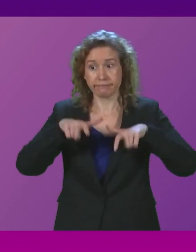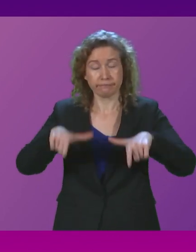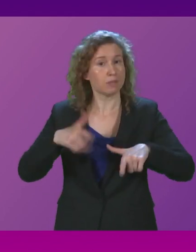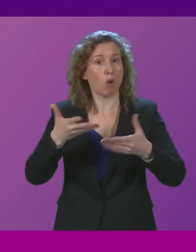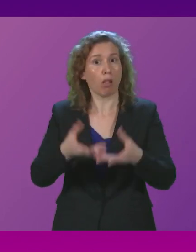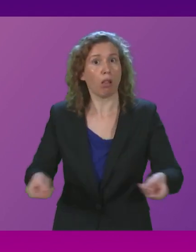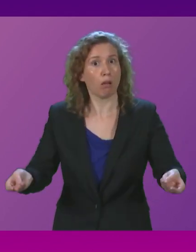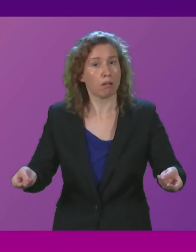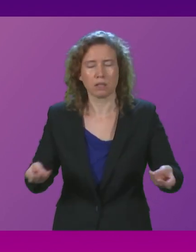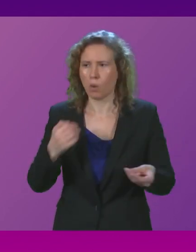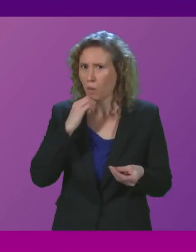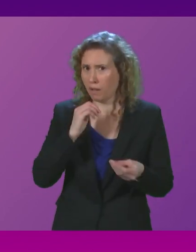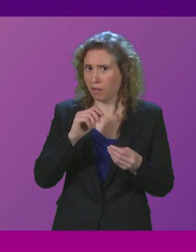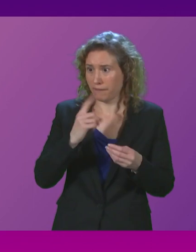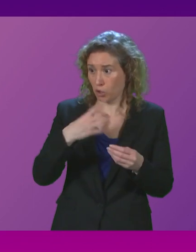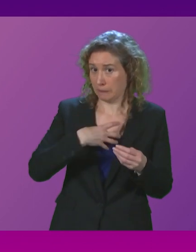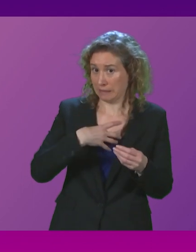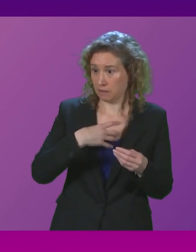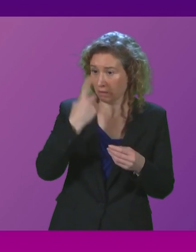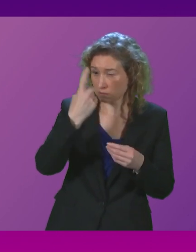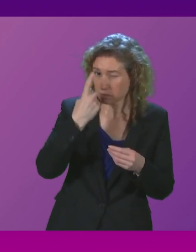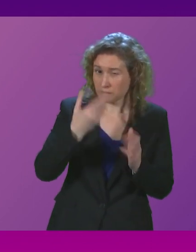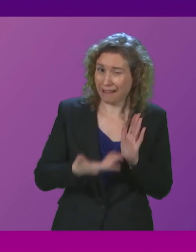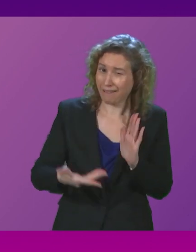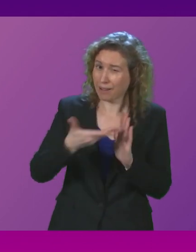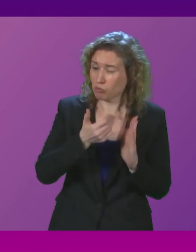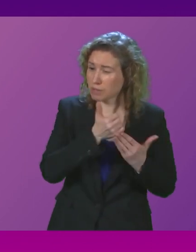Will the First Minister commit to considering further support for Pakistan in the coming